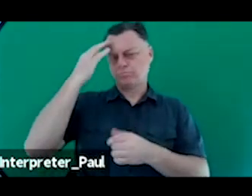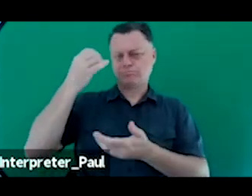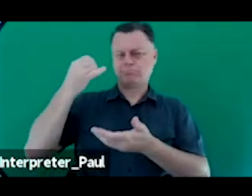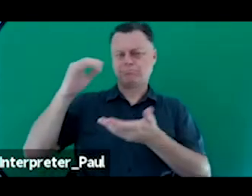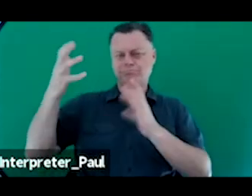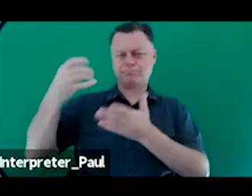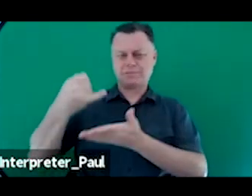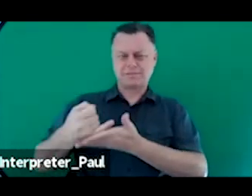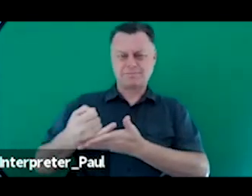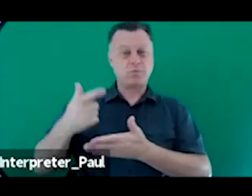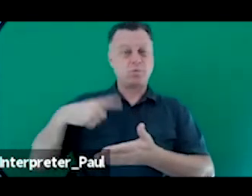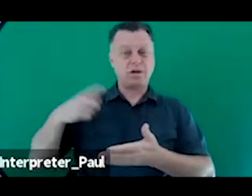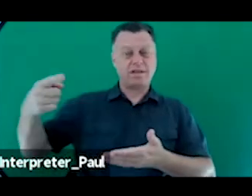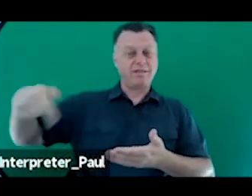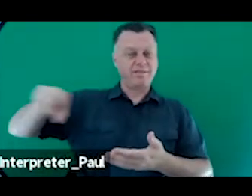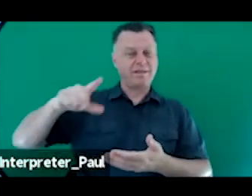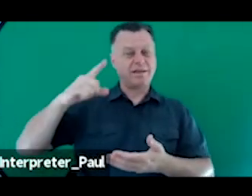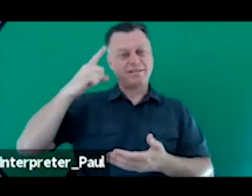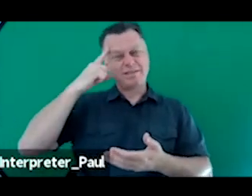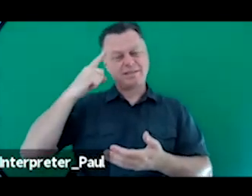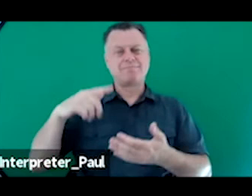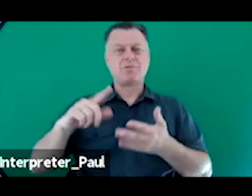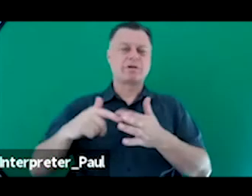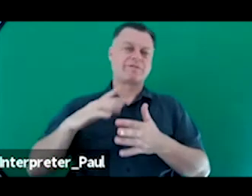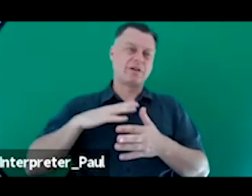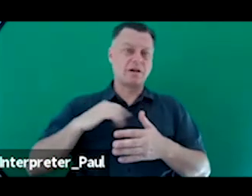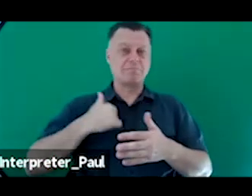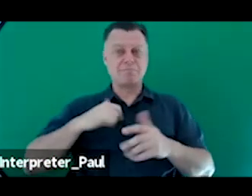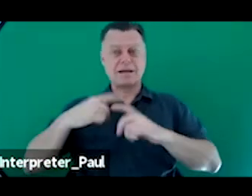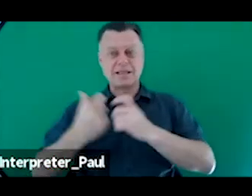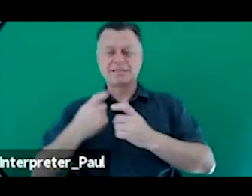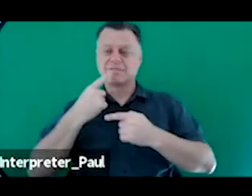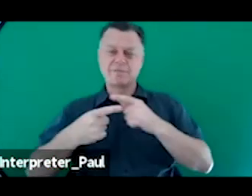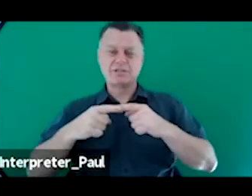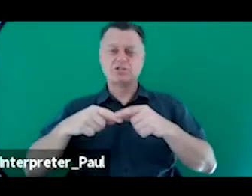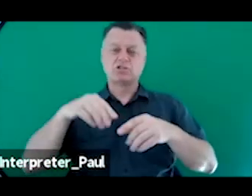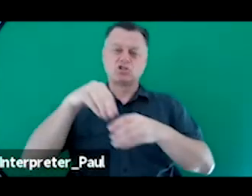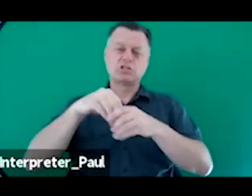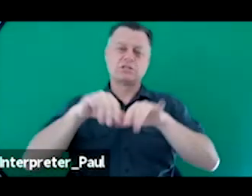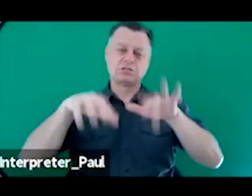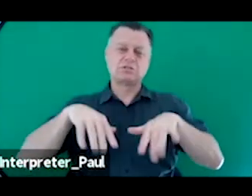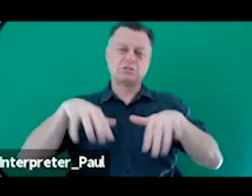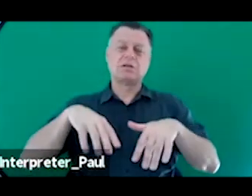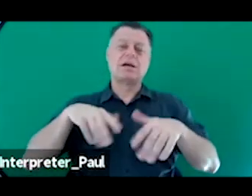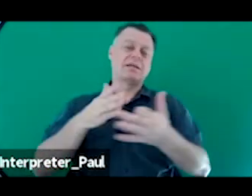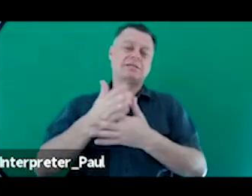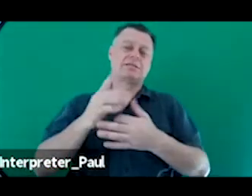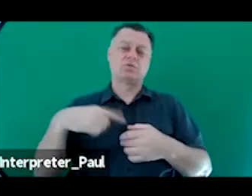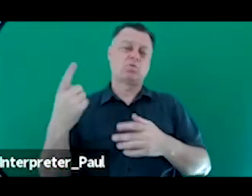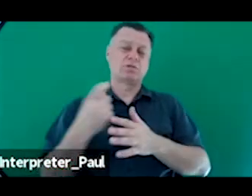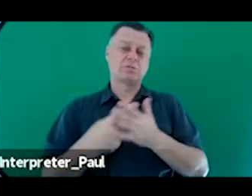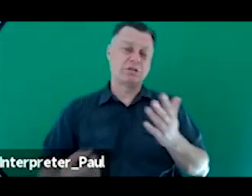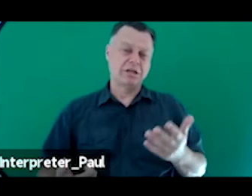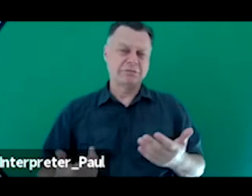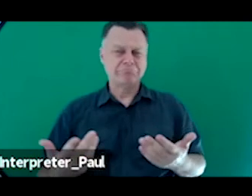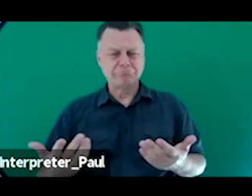they will think that making content accessible is accessibility. And frankly, in most of our work,